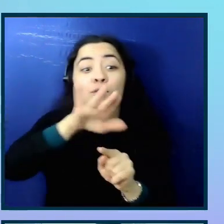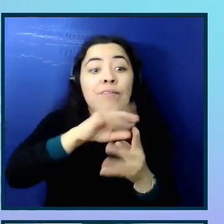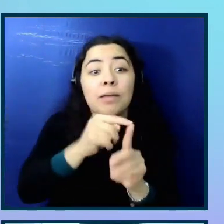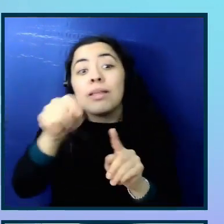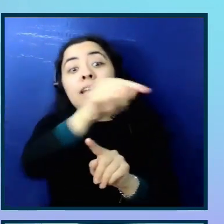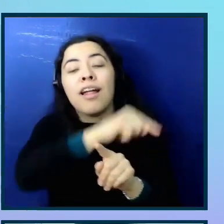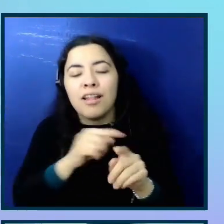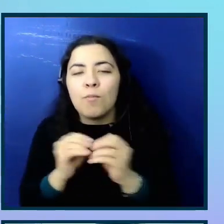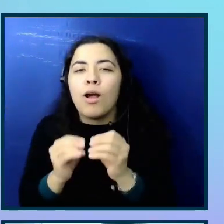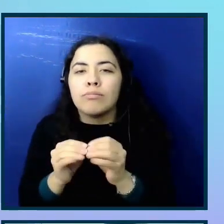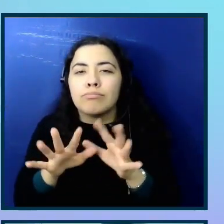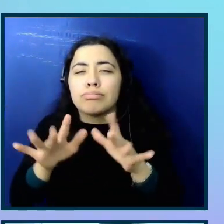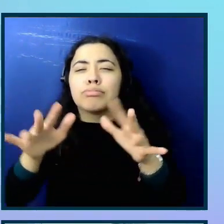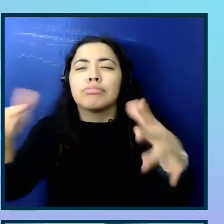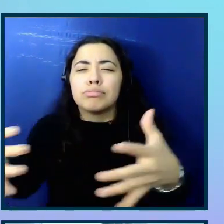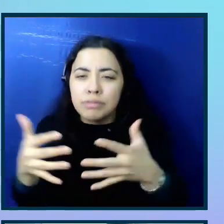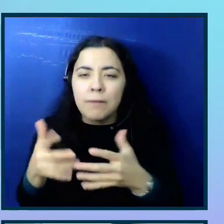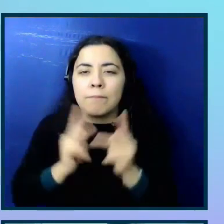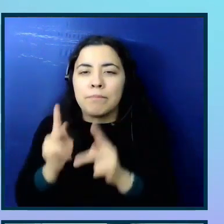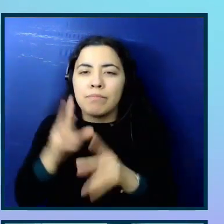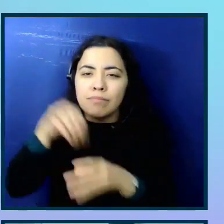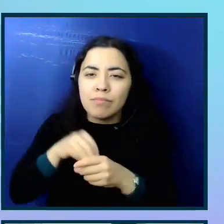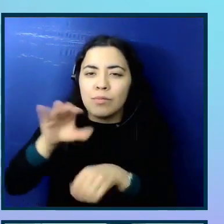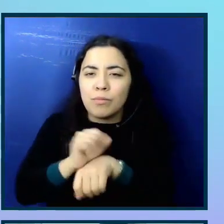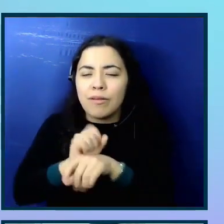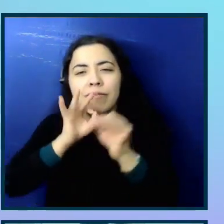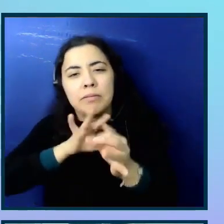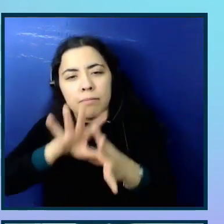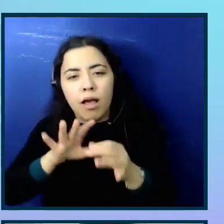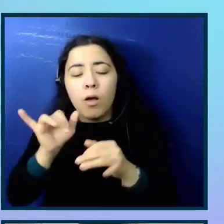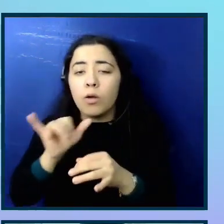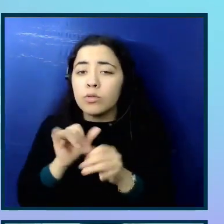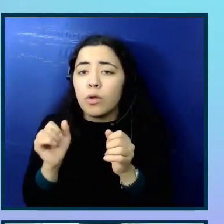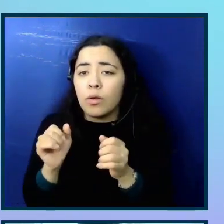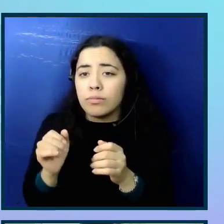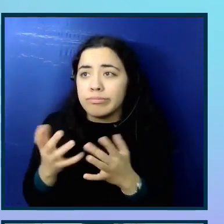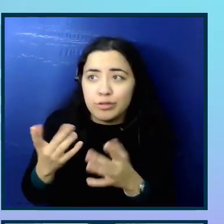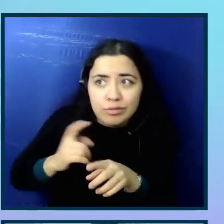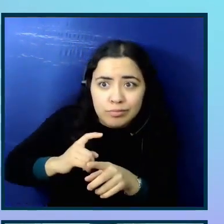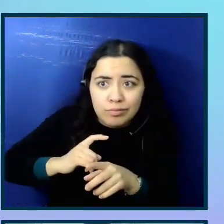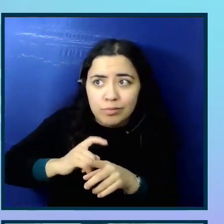Also, something you could do is cold call local community organizations to see if any members